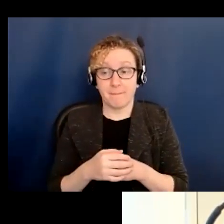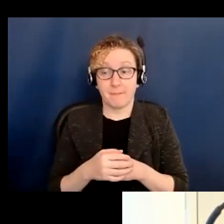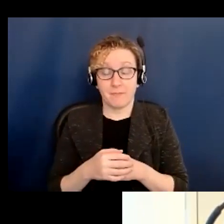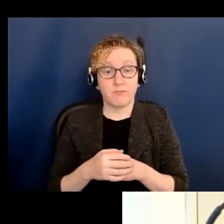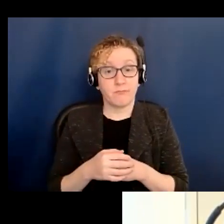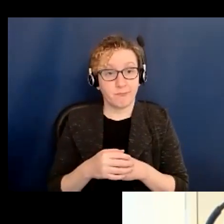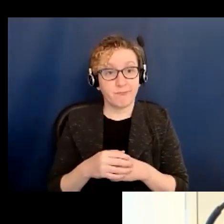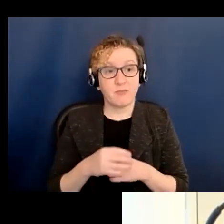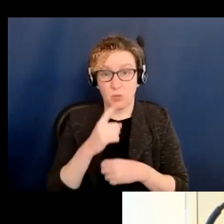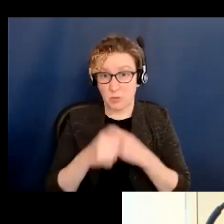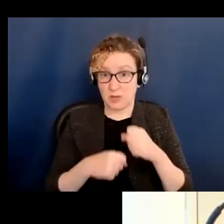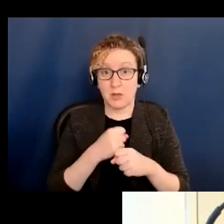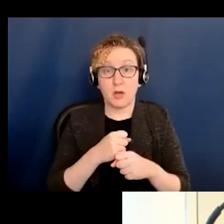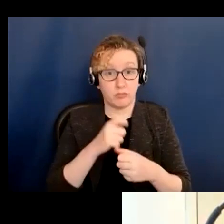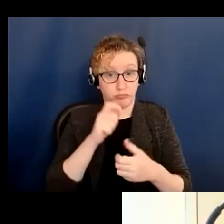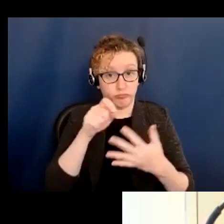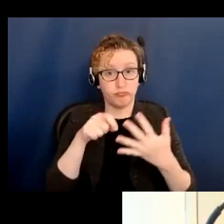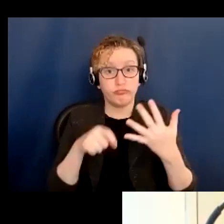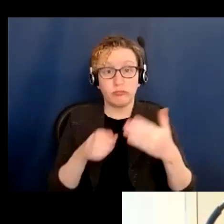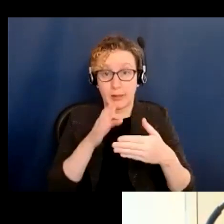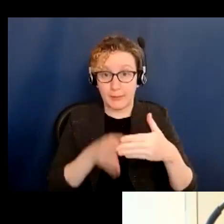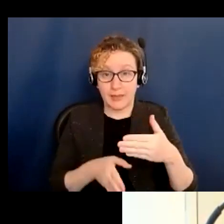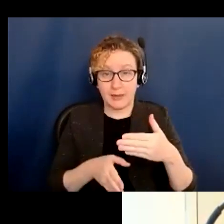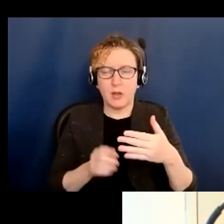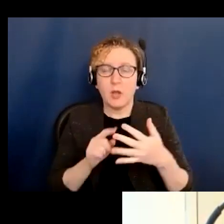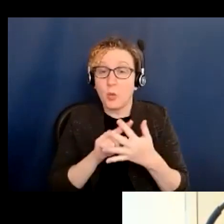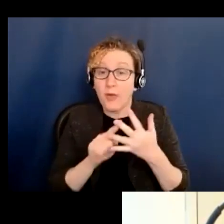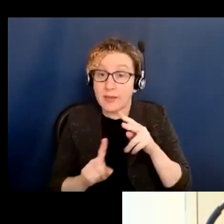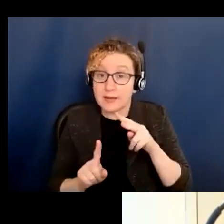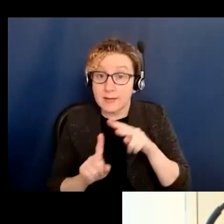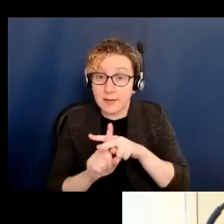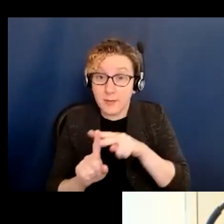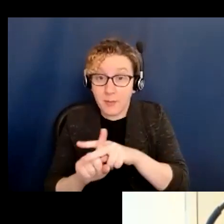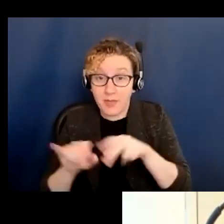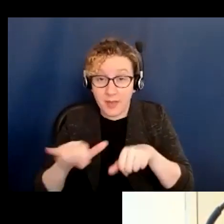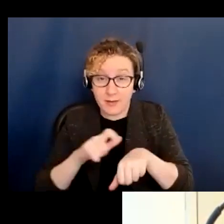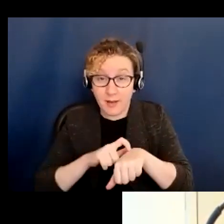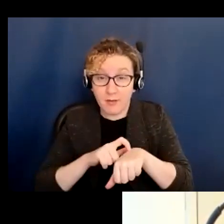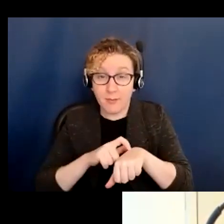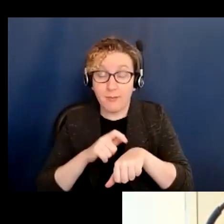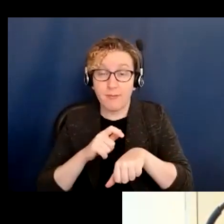Some of the things that came up during that time, as I mentioned, she was a new wheelchair